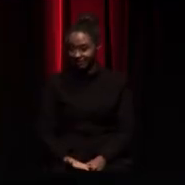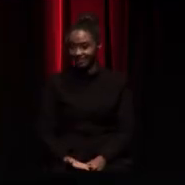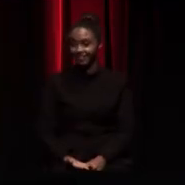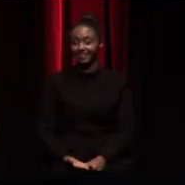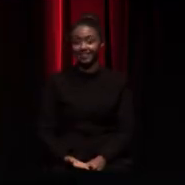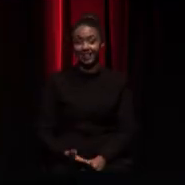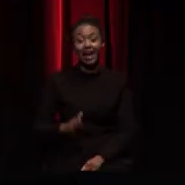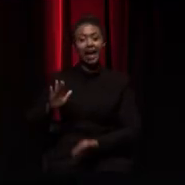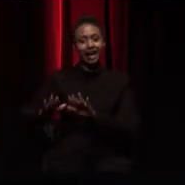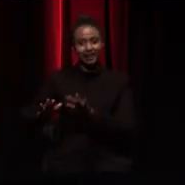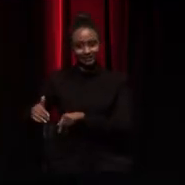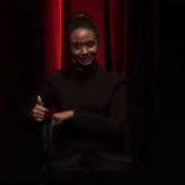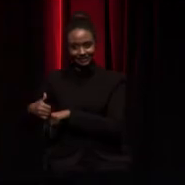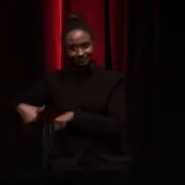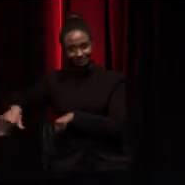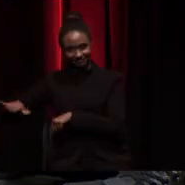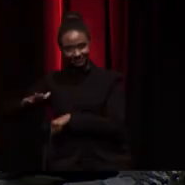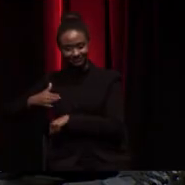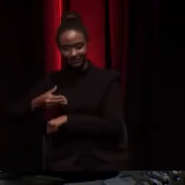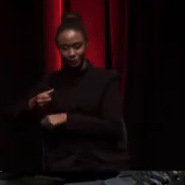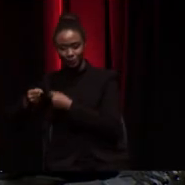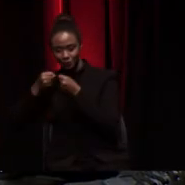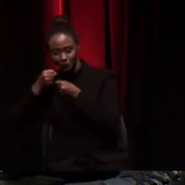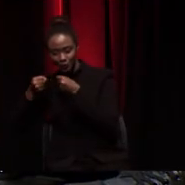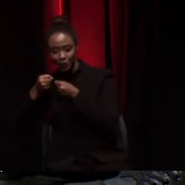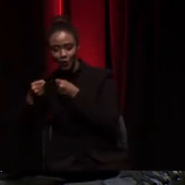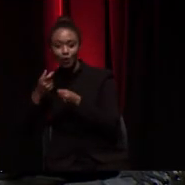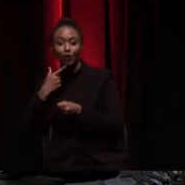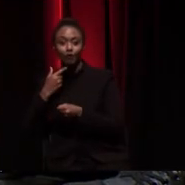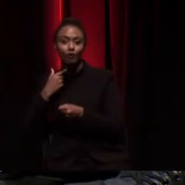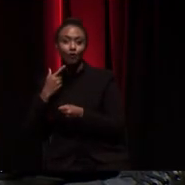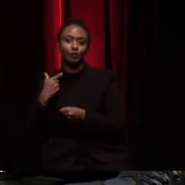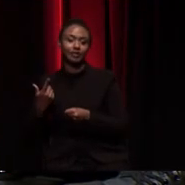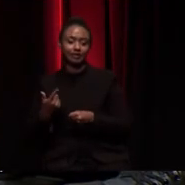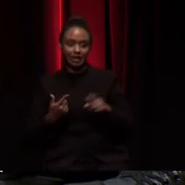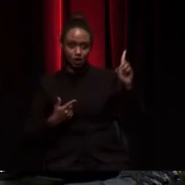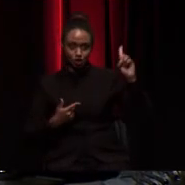wanted to present to our chief editor,